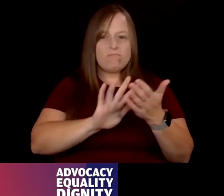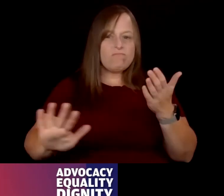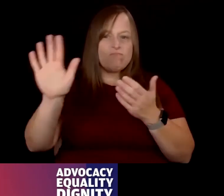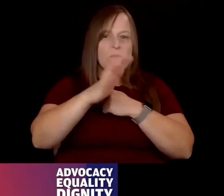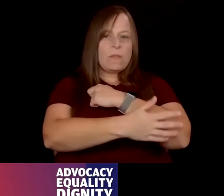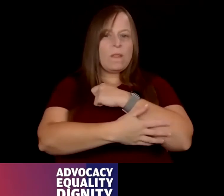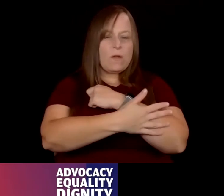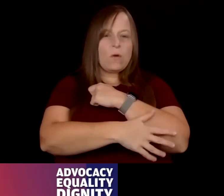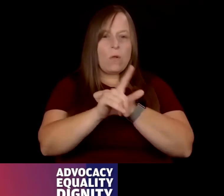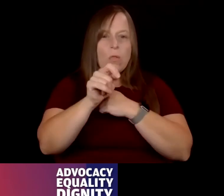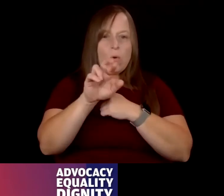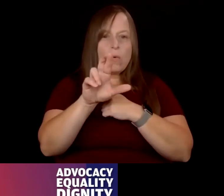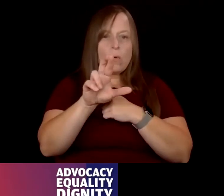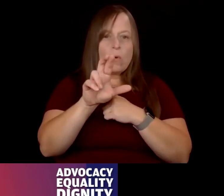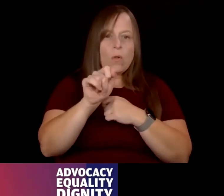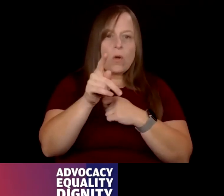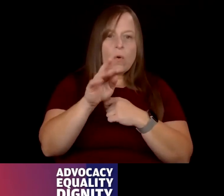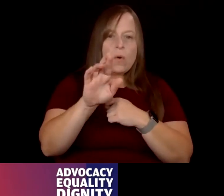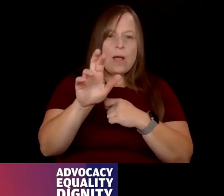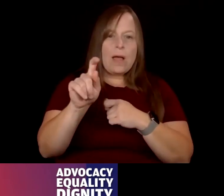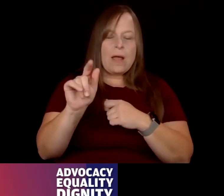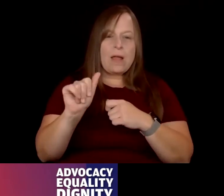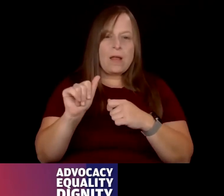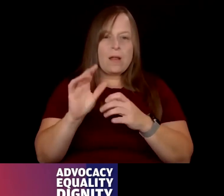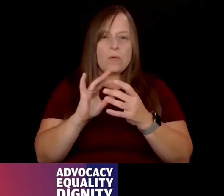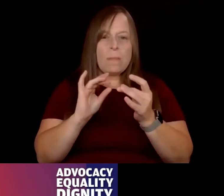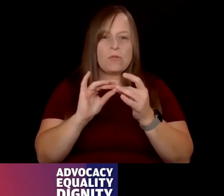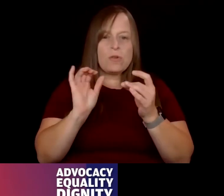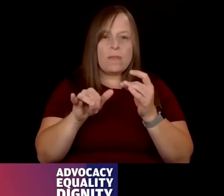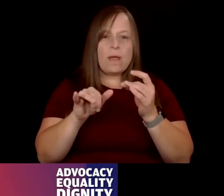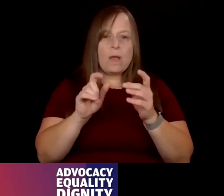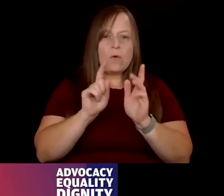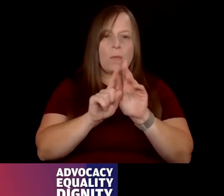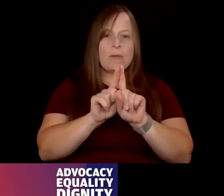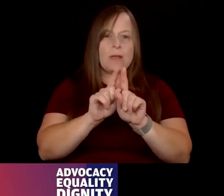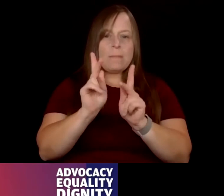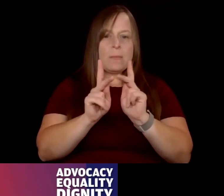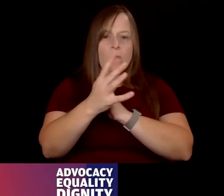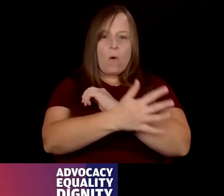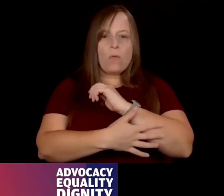I know, Loretta, I think your professor, Blair, had mentioned that they actually represent people from all across the country.